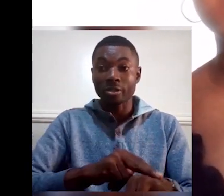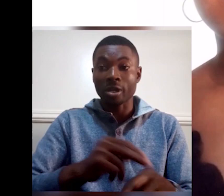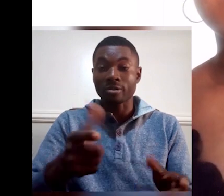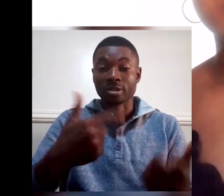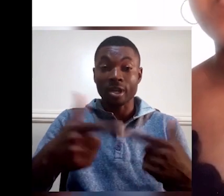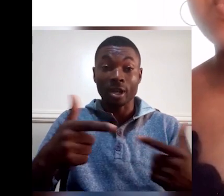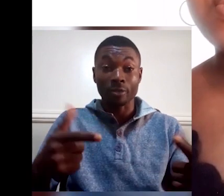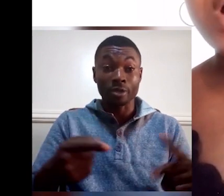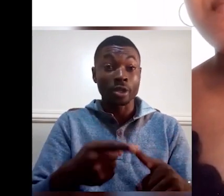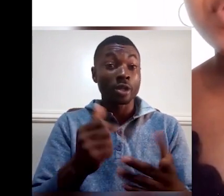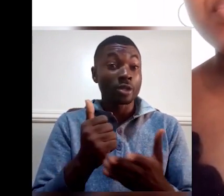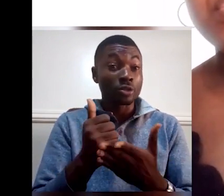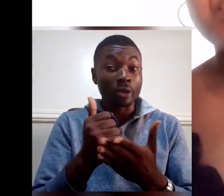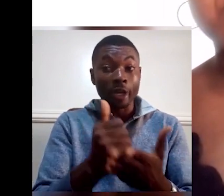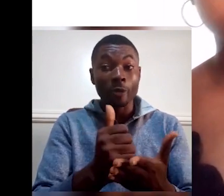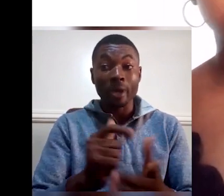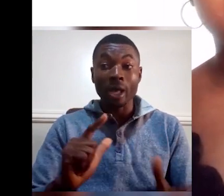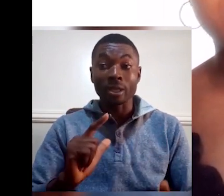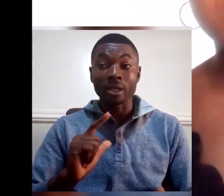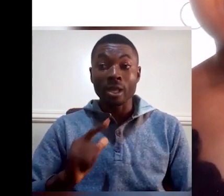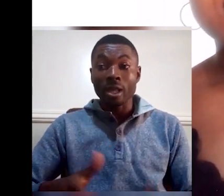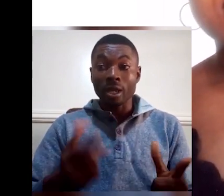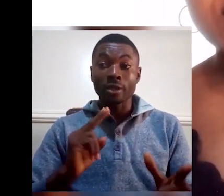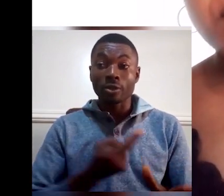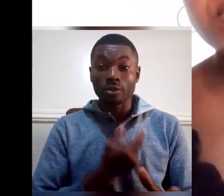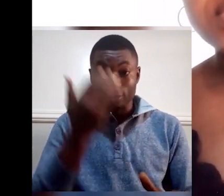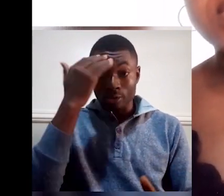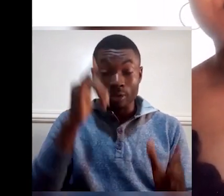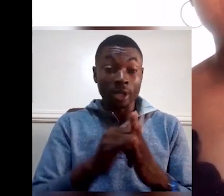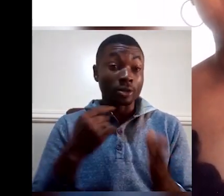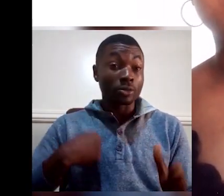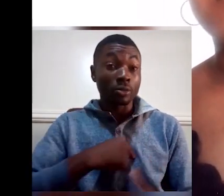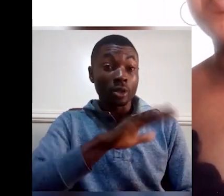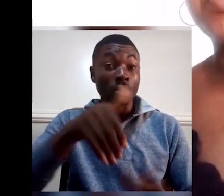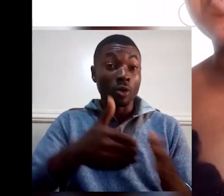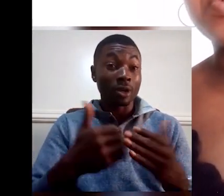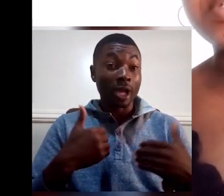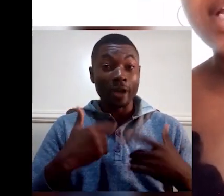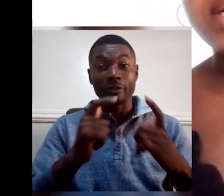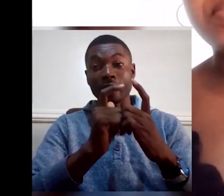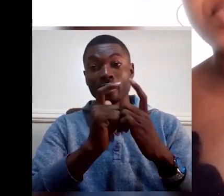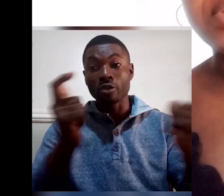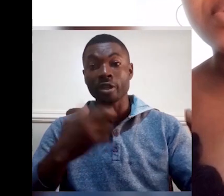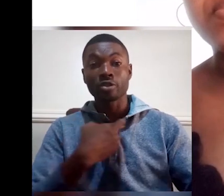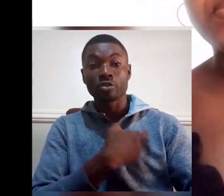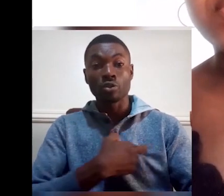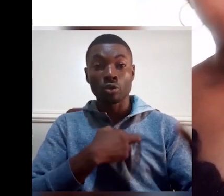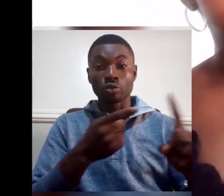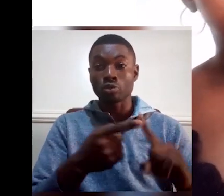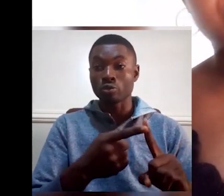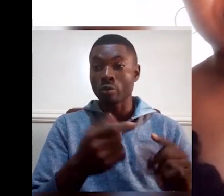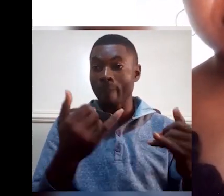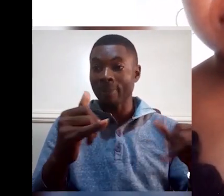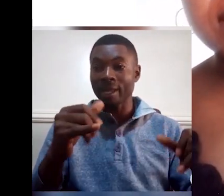that we all have a huge role to play towards the development of our indigenous sign languages to a national standard.